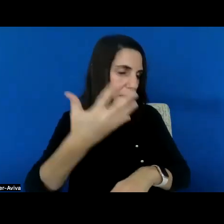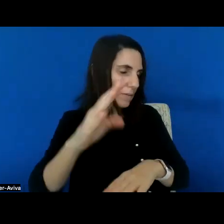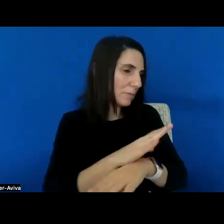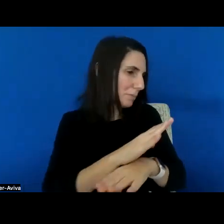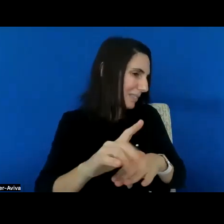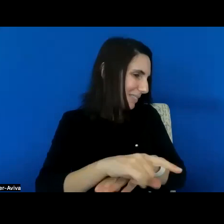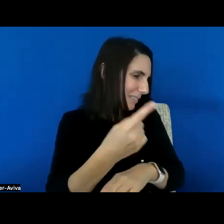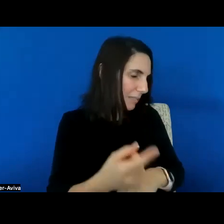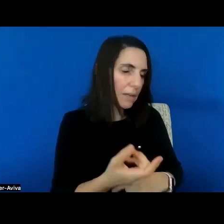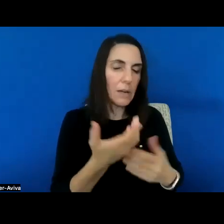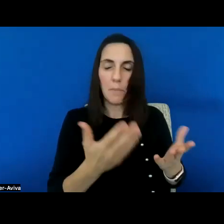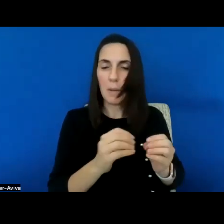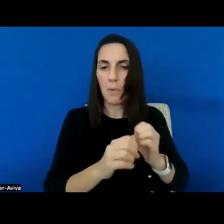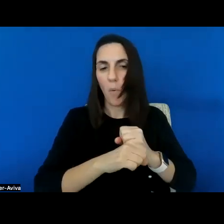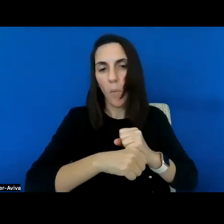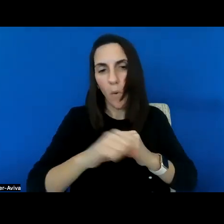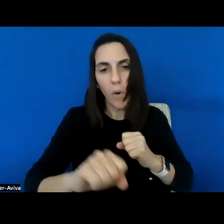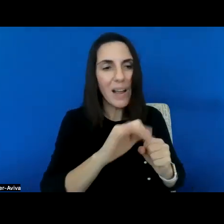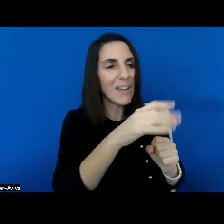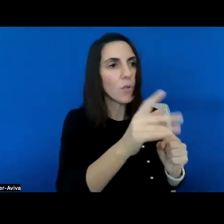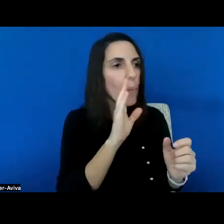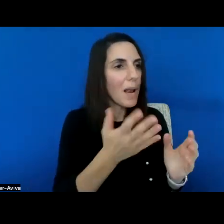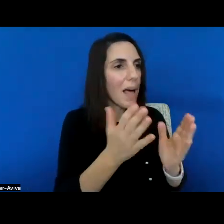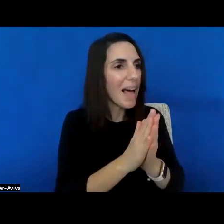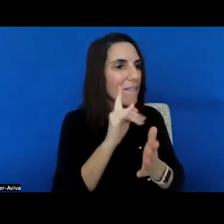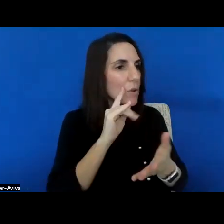11:45:01 If you request a check to be sent, but that's the the quickest way.